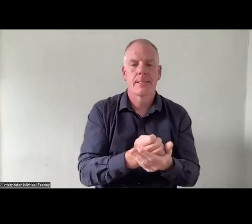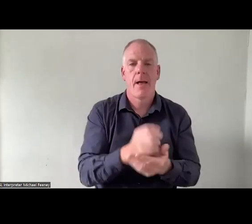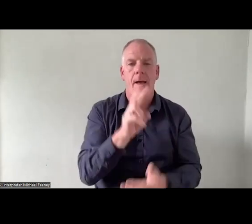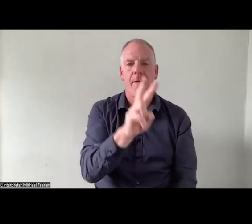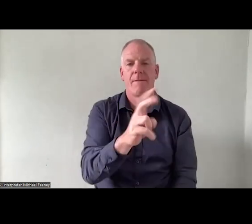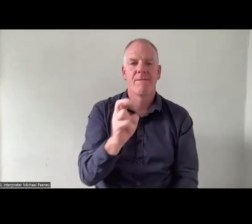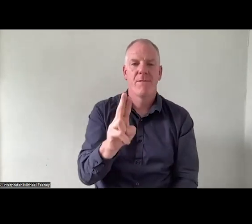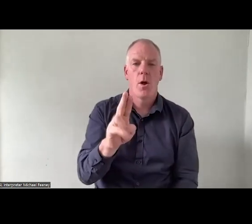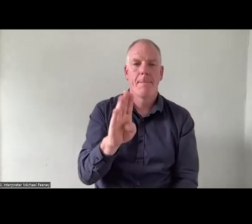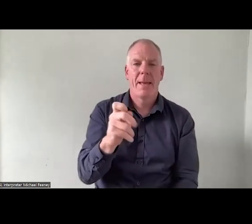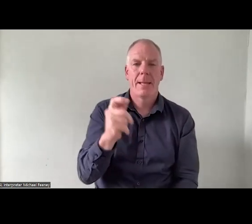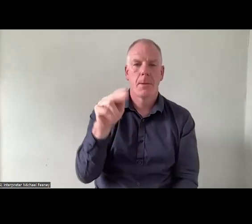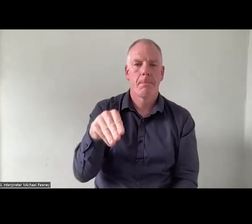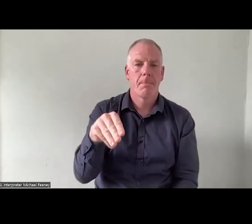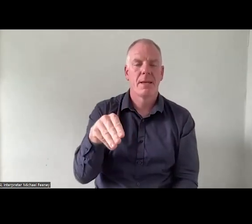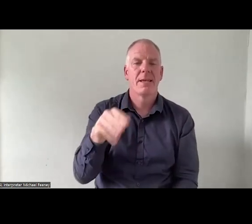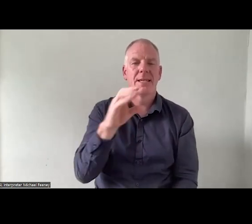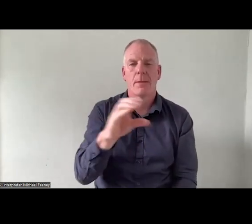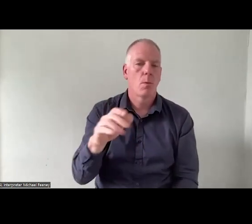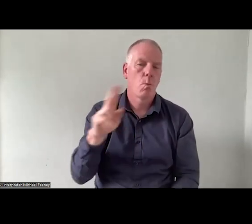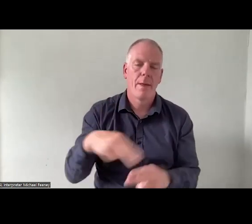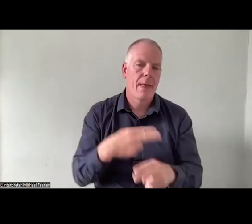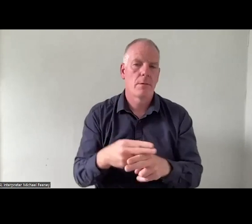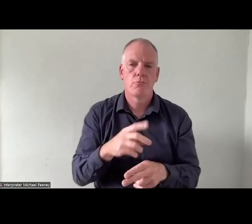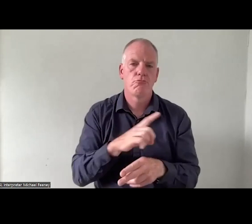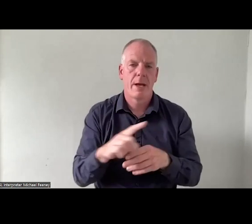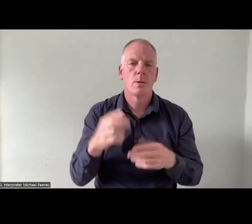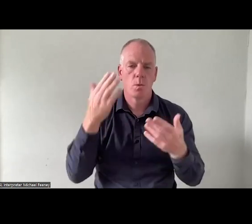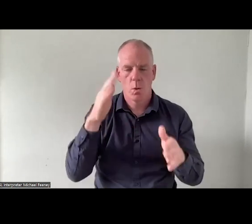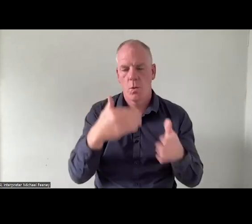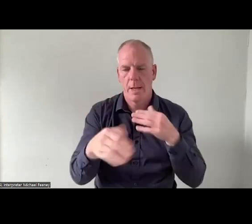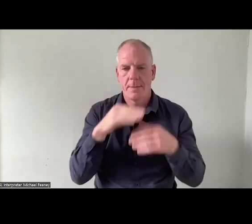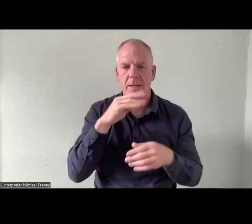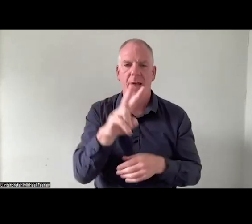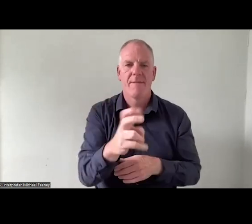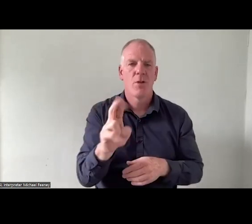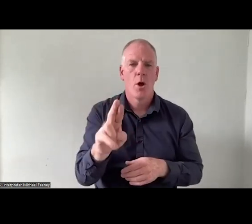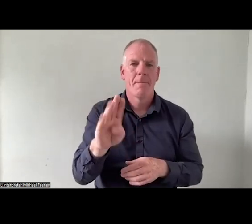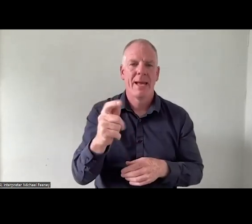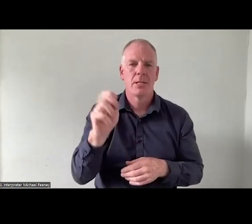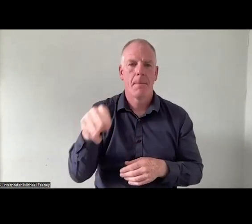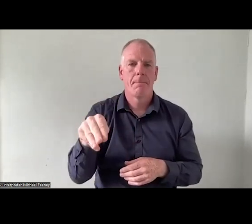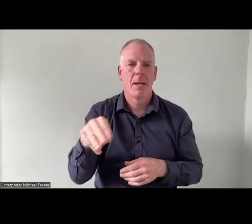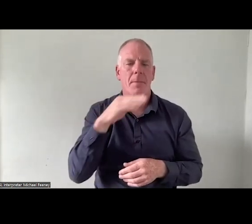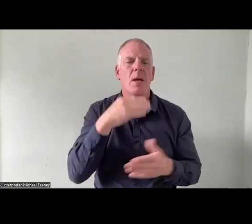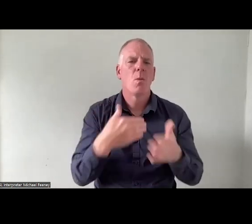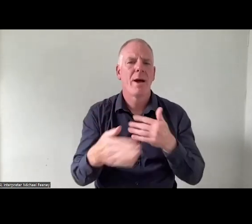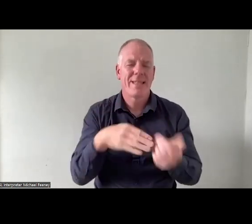OK, now, without getting too dry, we'll do a couple of definitions, but verbatim captioning is, essentially, the process